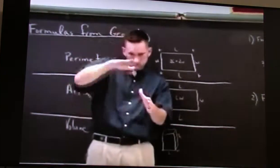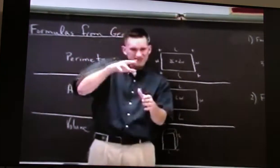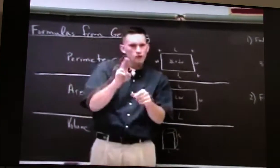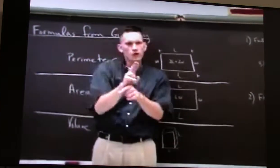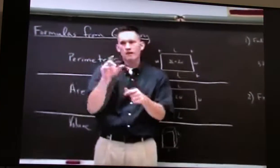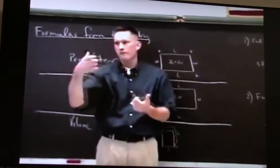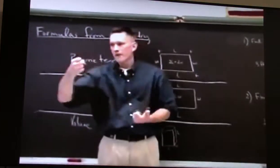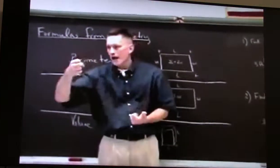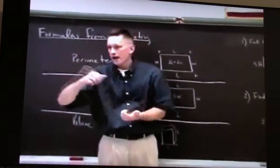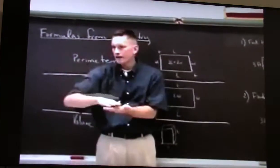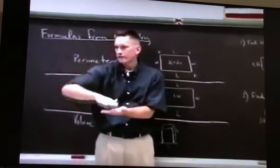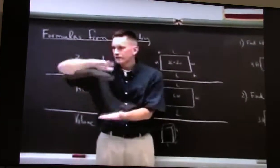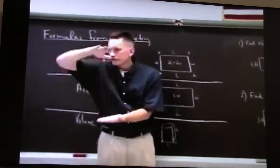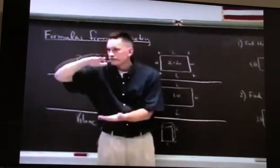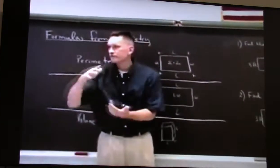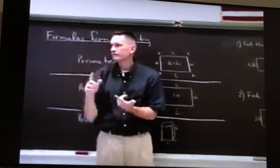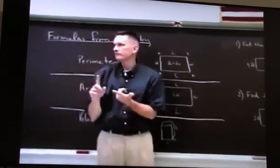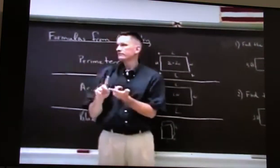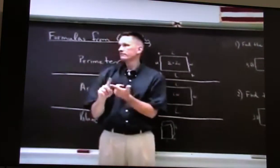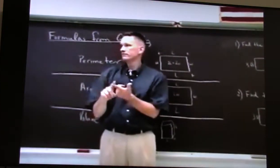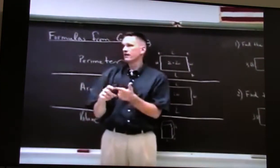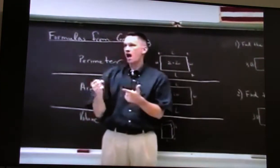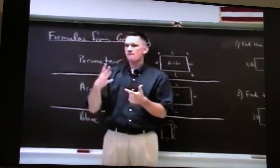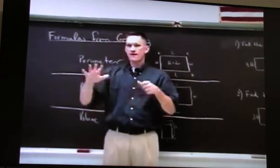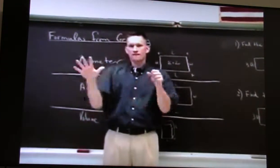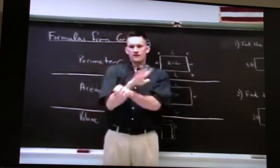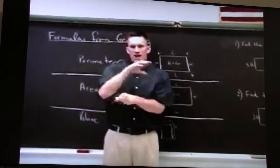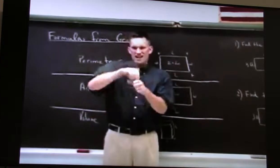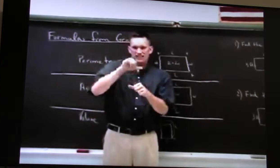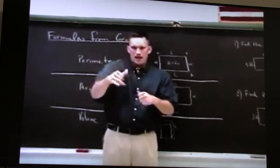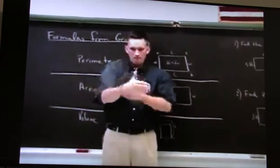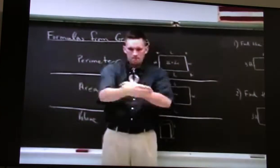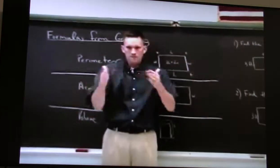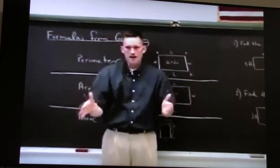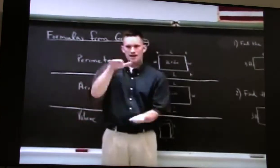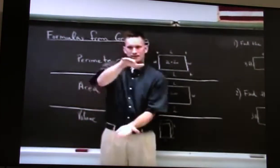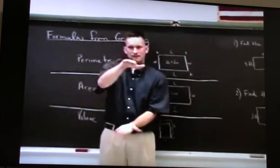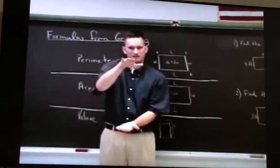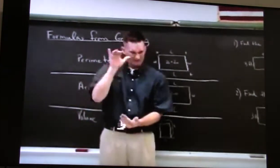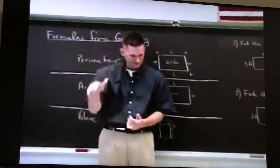So, when you have the volume.